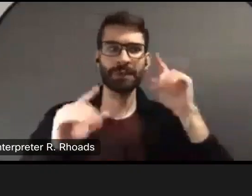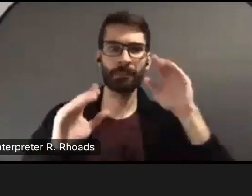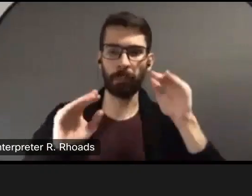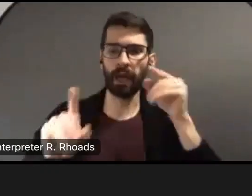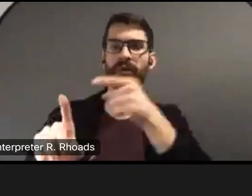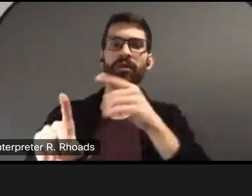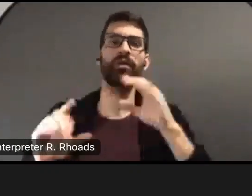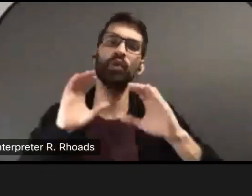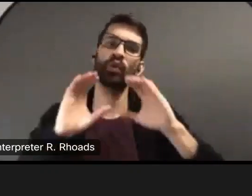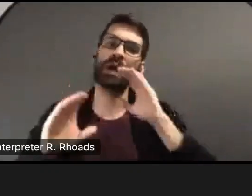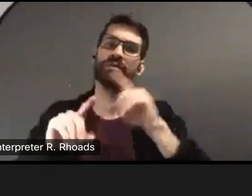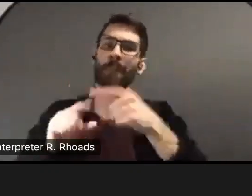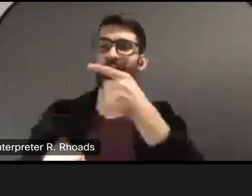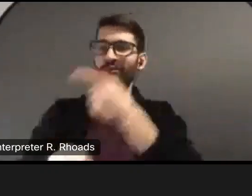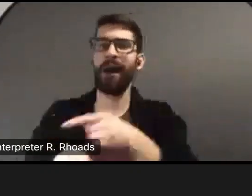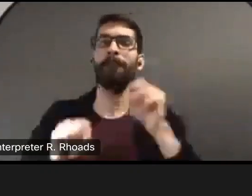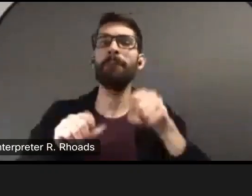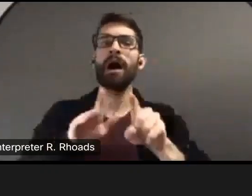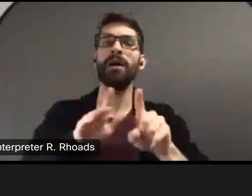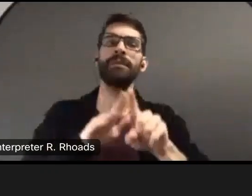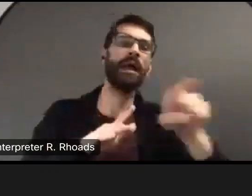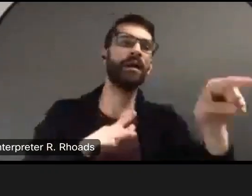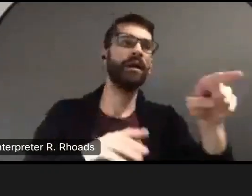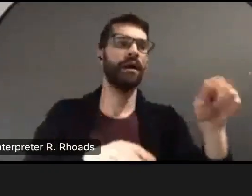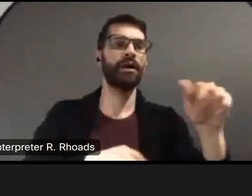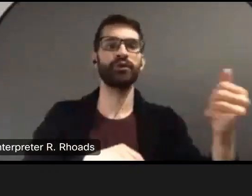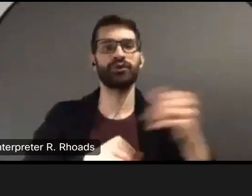you're right, there could be others and I'll keep that in mind. Thank you. (Dickerson) No